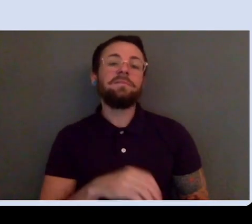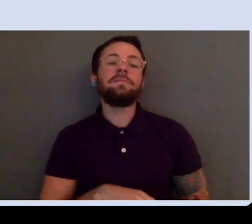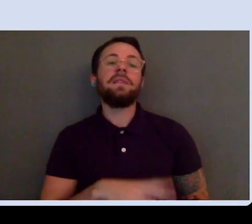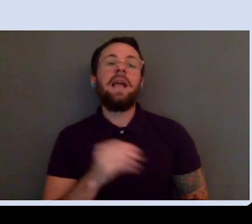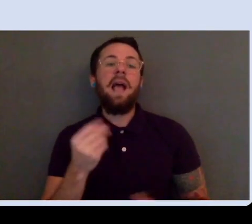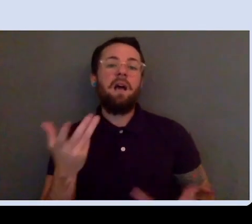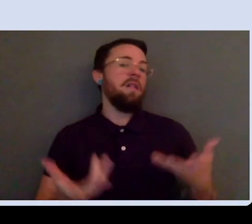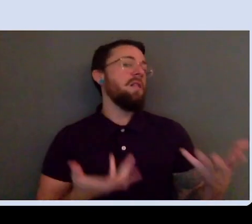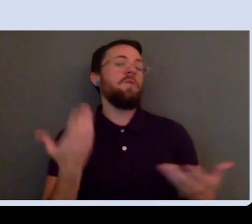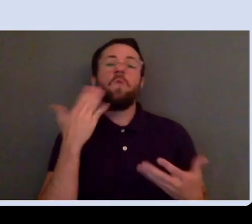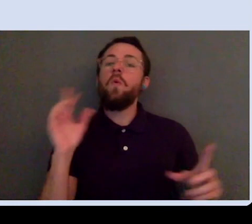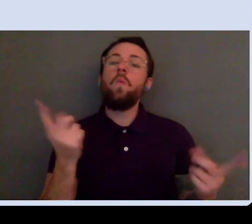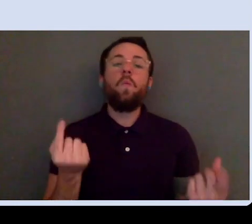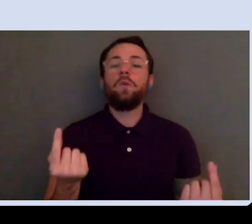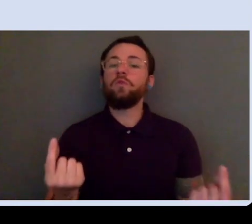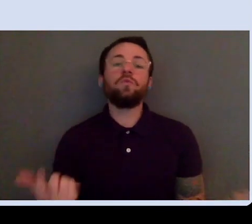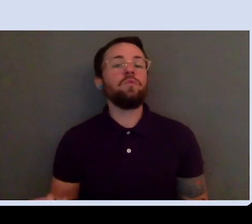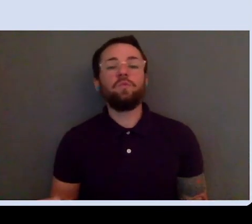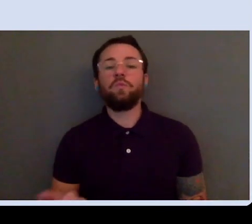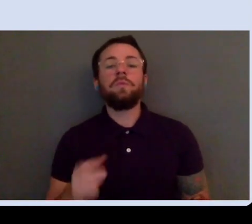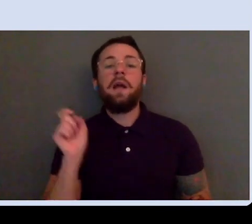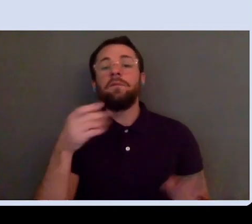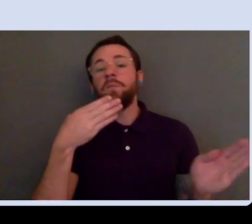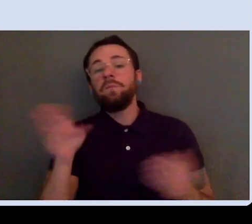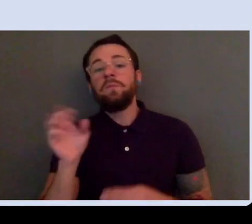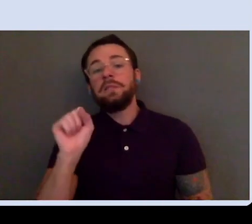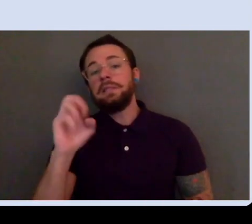Quite often they're not accepted by their parents and they may be kicked out of home